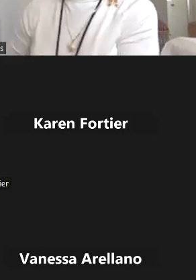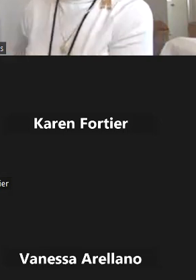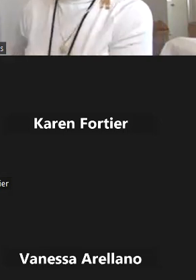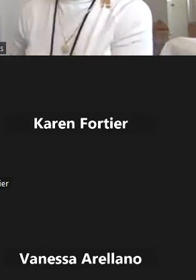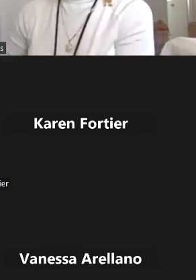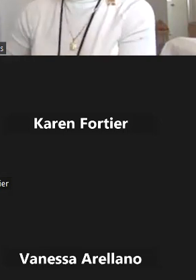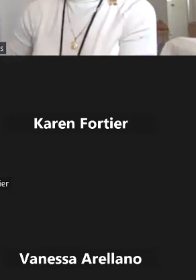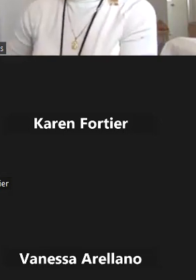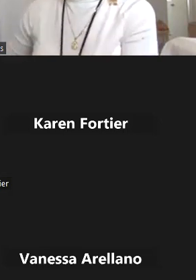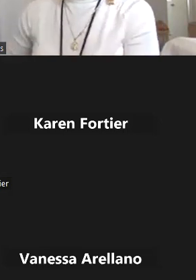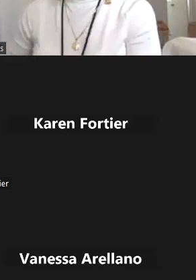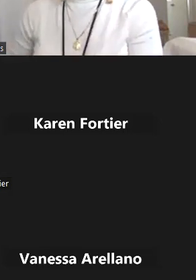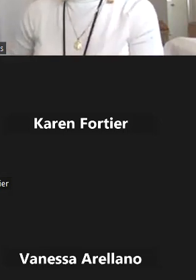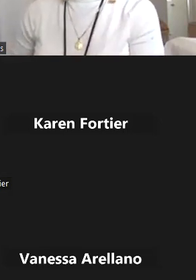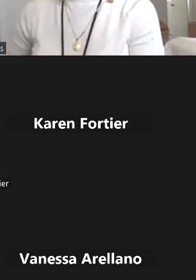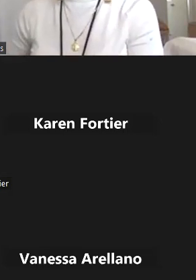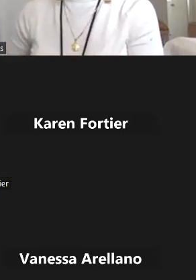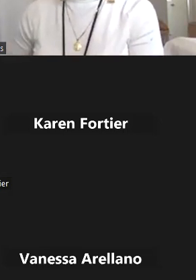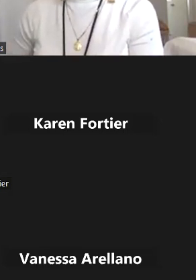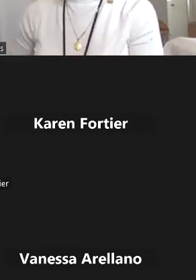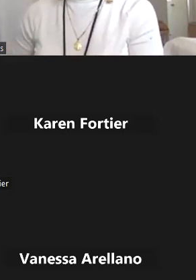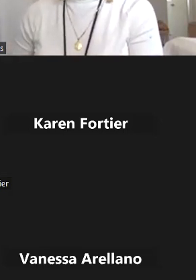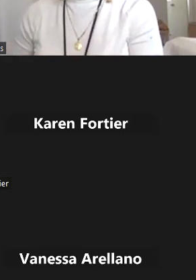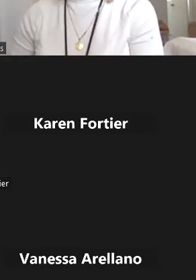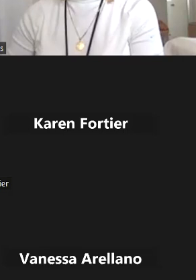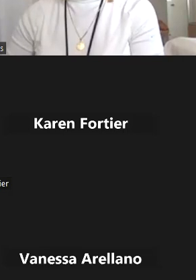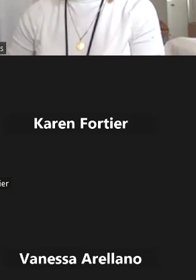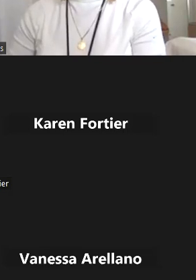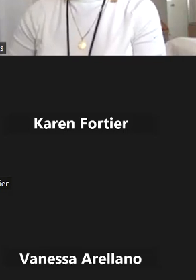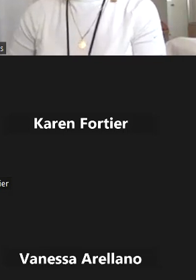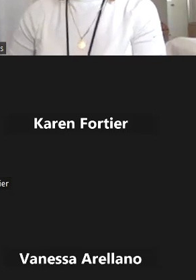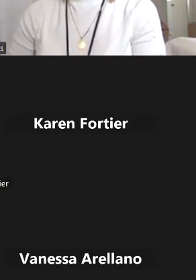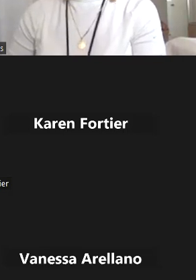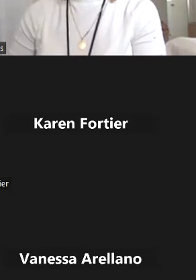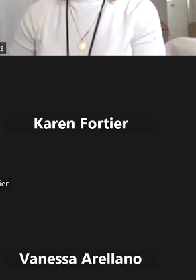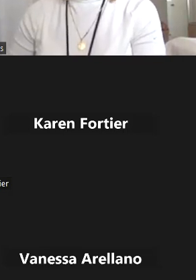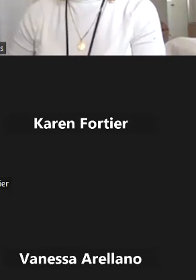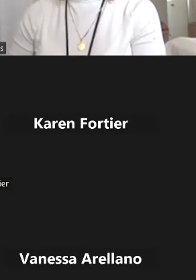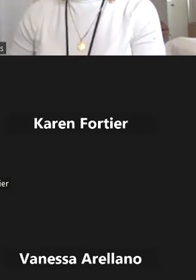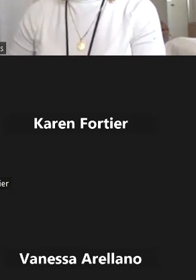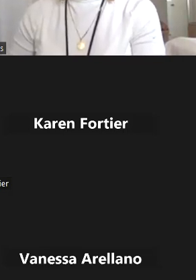(Brandy) Wonderful! (Miranda) So I ended that, so feel free to open it up for questions.